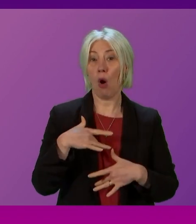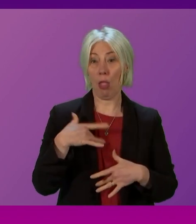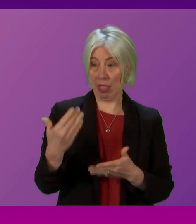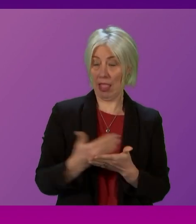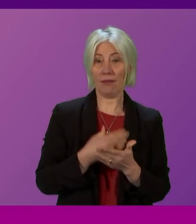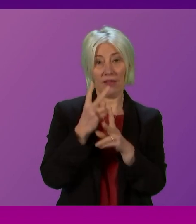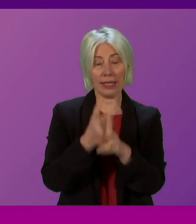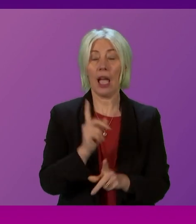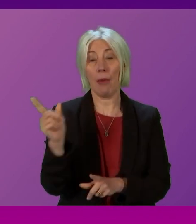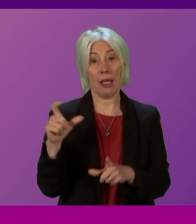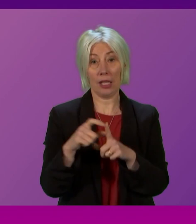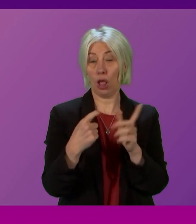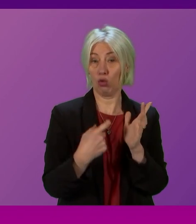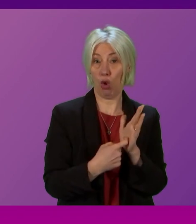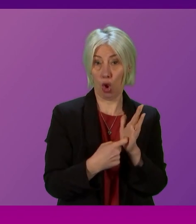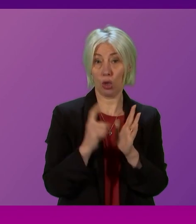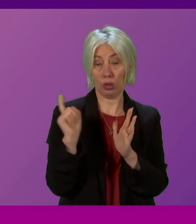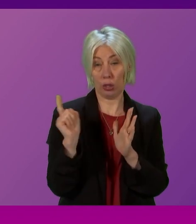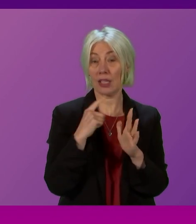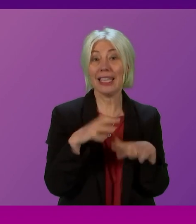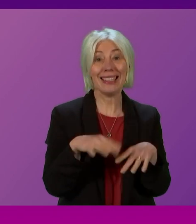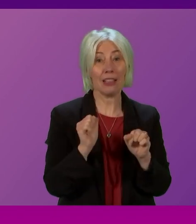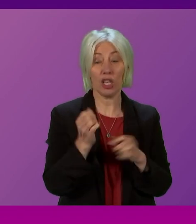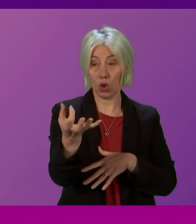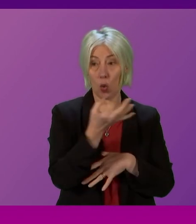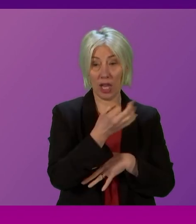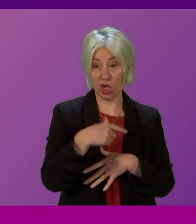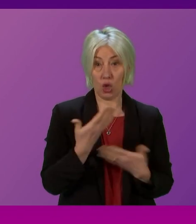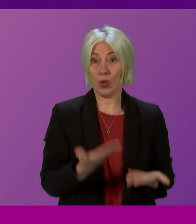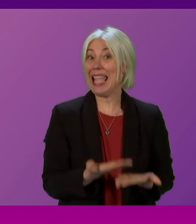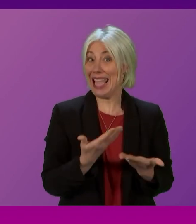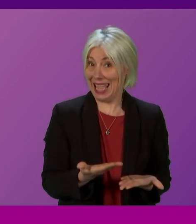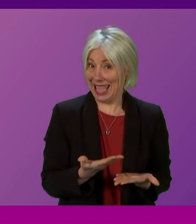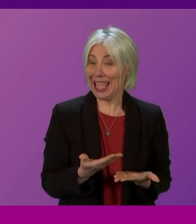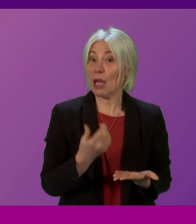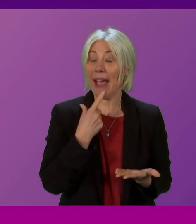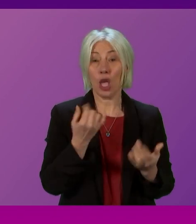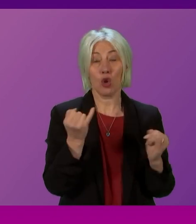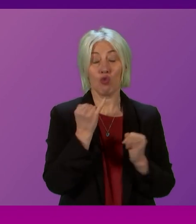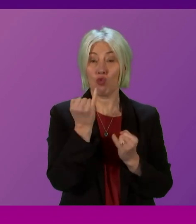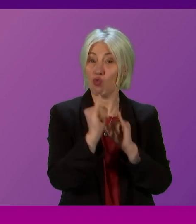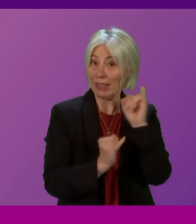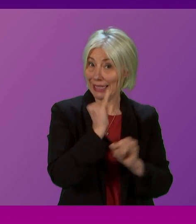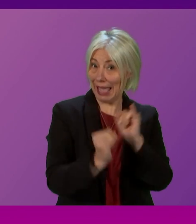Douglas Ross started his questioning to me today by criticising the fact that NHS Greater